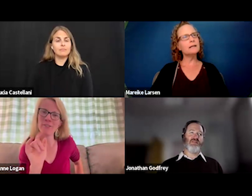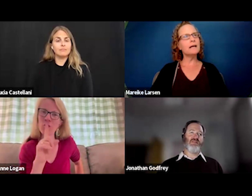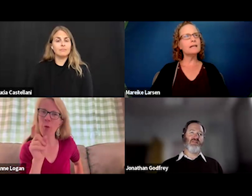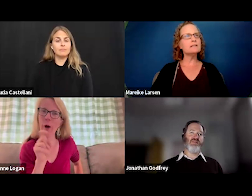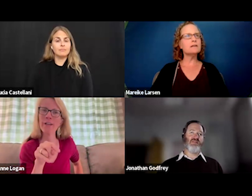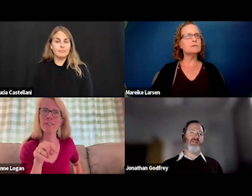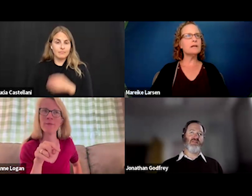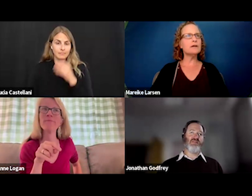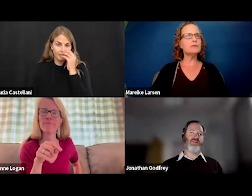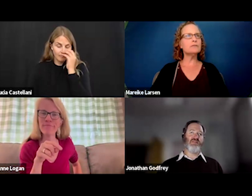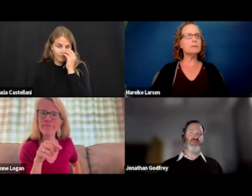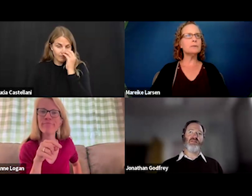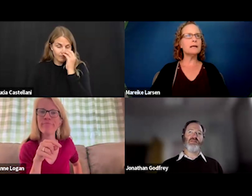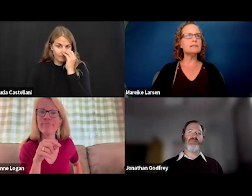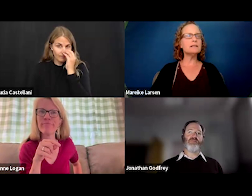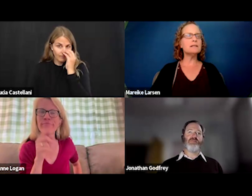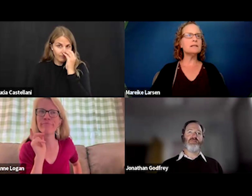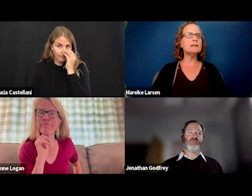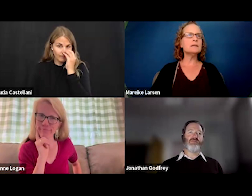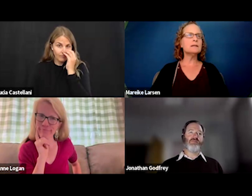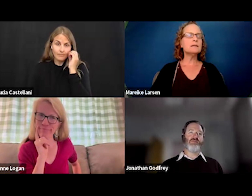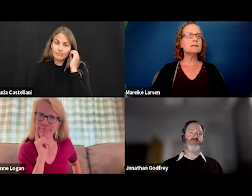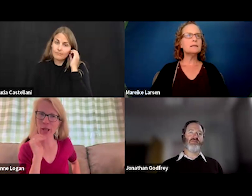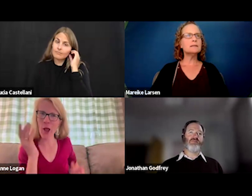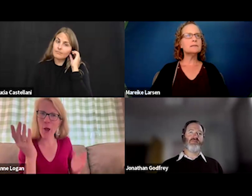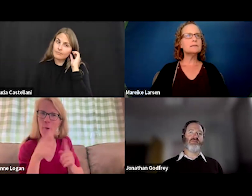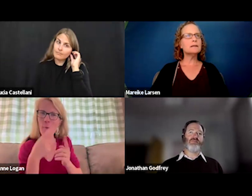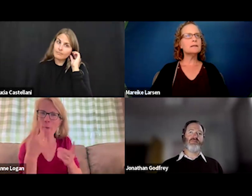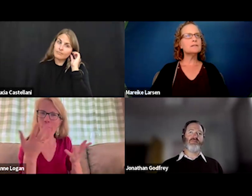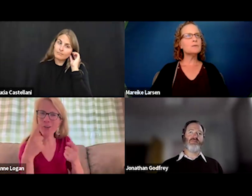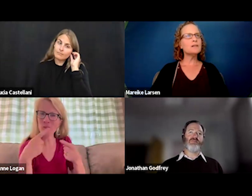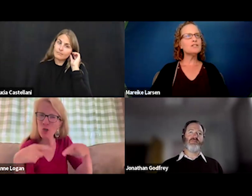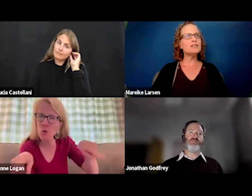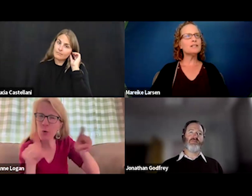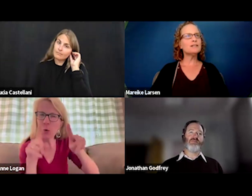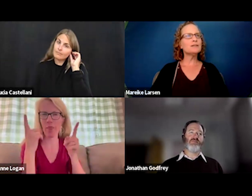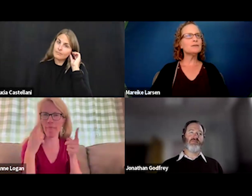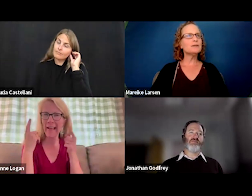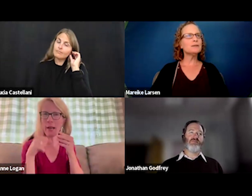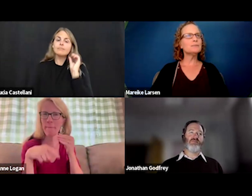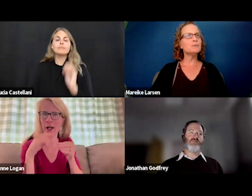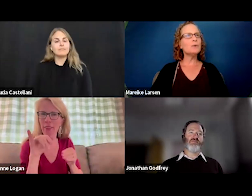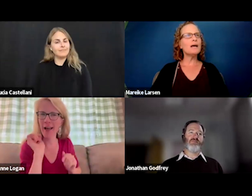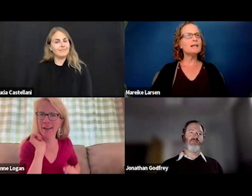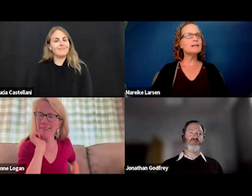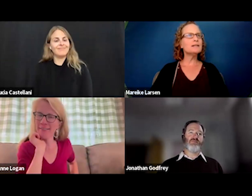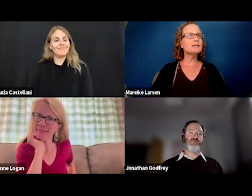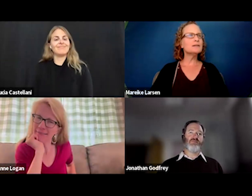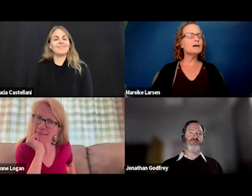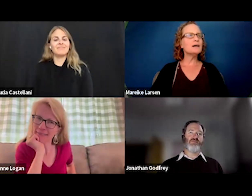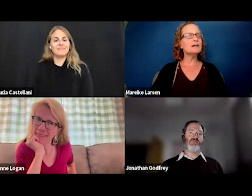and it adds another layer of complexity. It is a question--